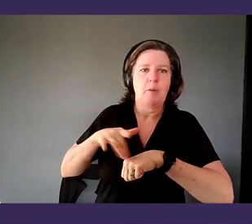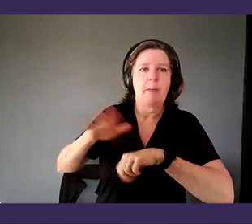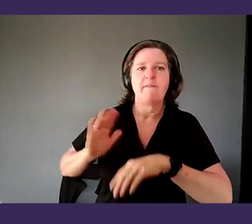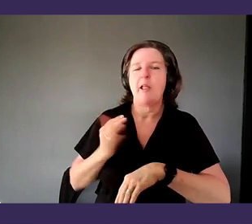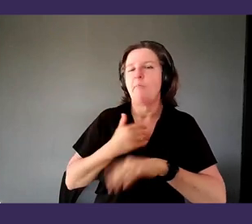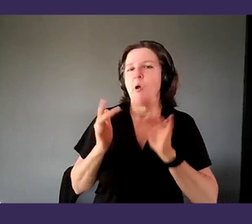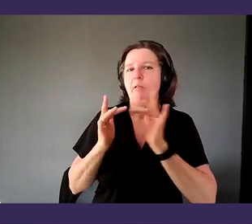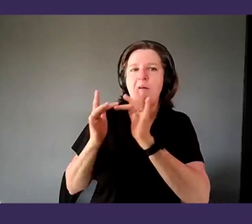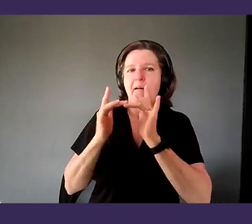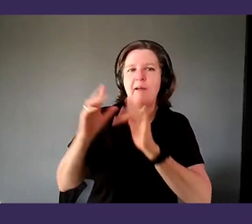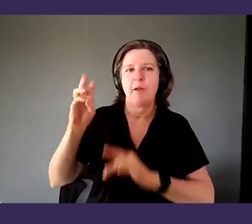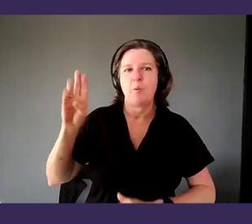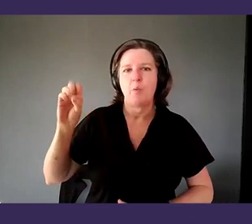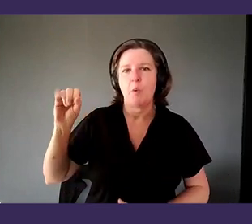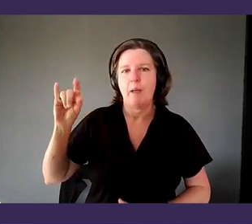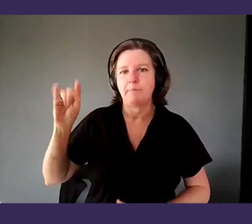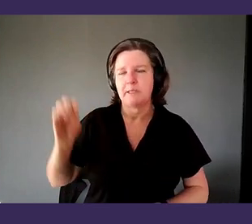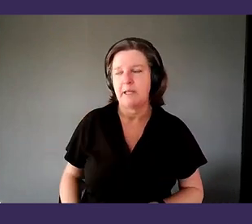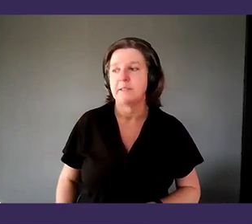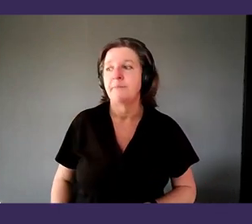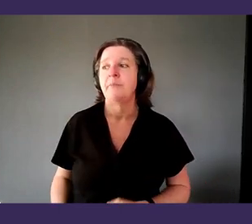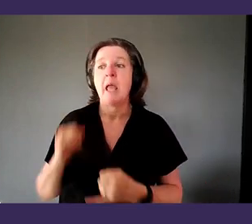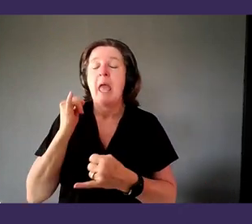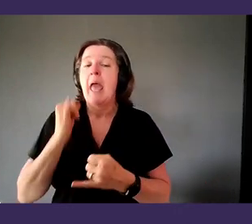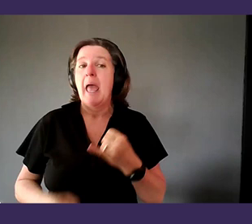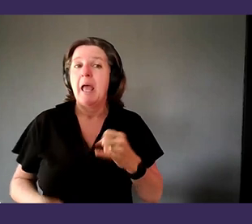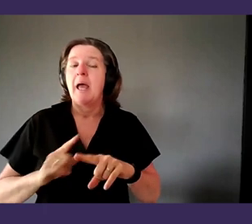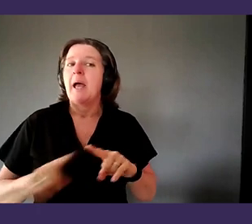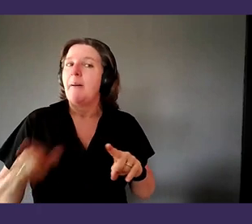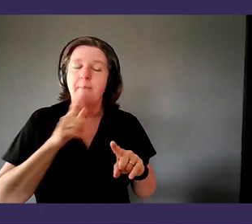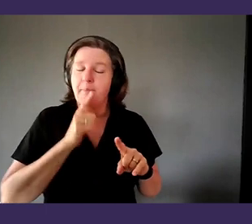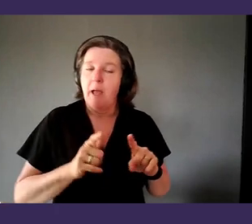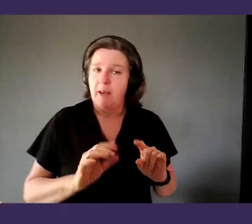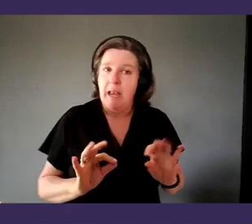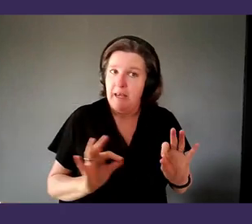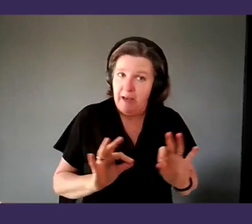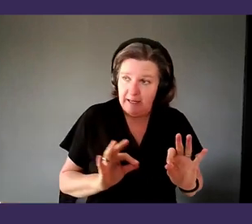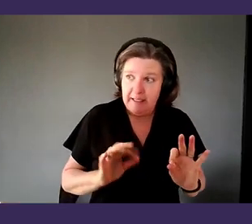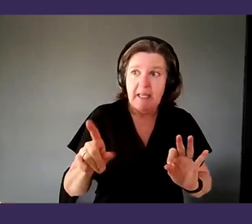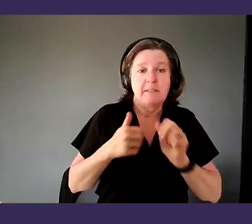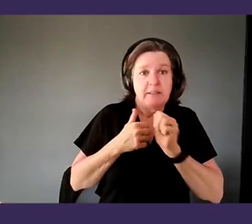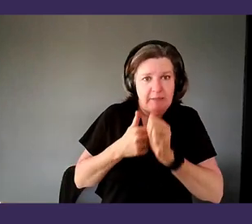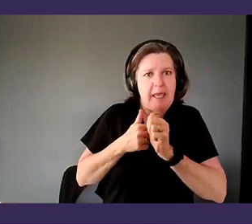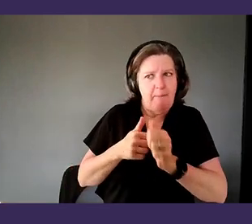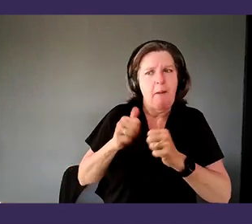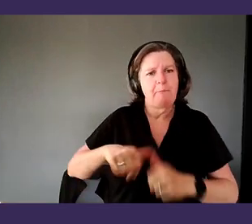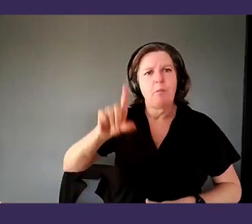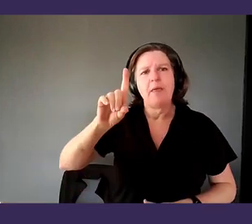Last but not least, you know, keep up with Disability Rights Florida on our social media.